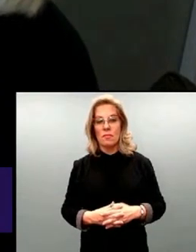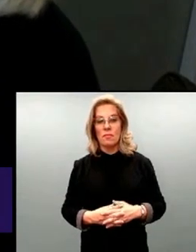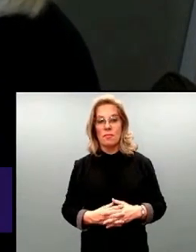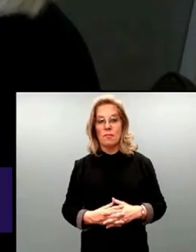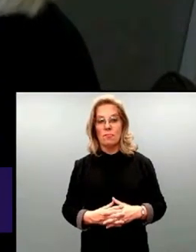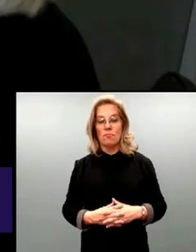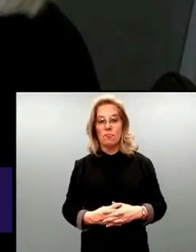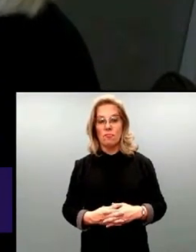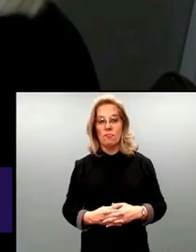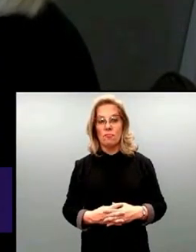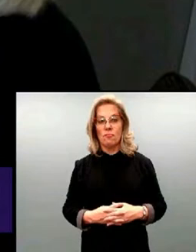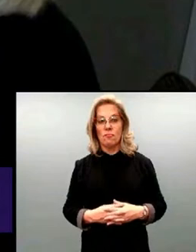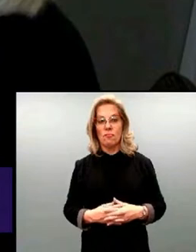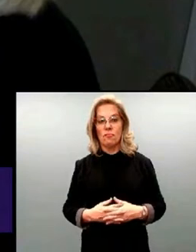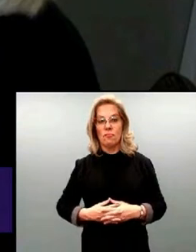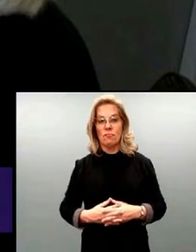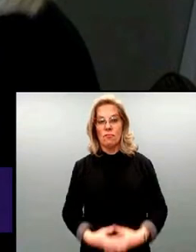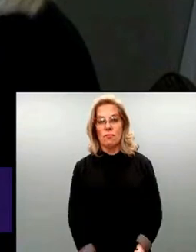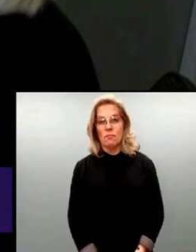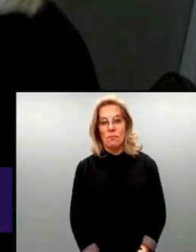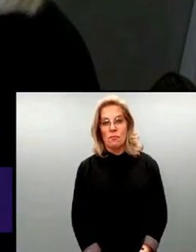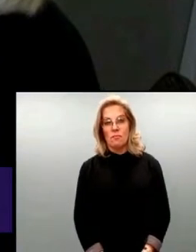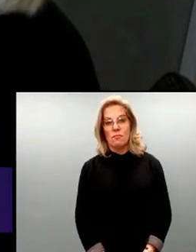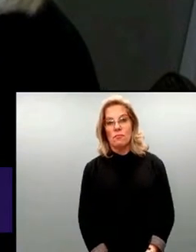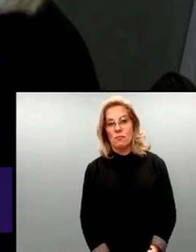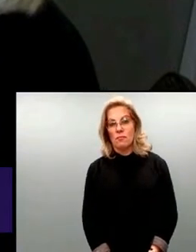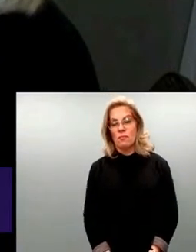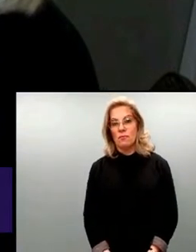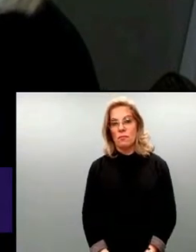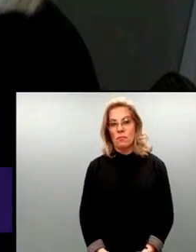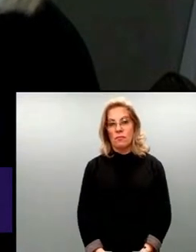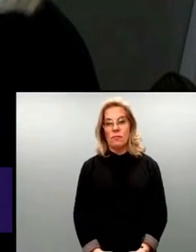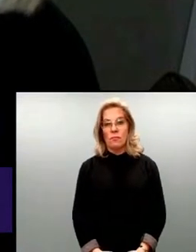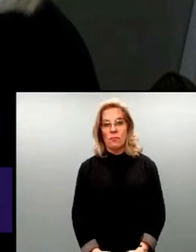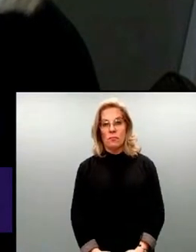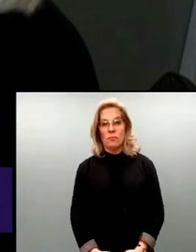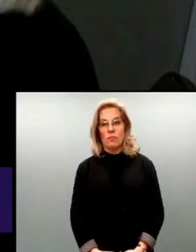So, if I'm going to talk about the NDIS with inmates or what's going to happen for them on